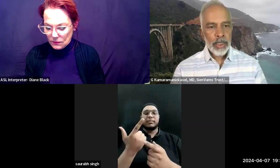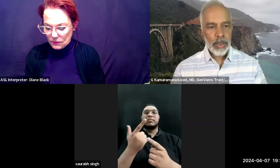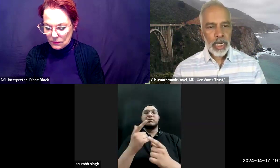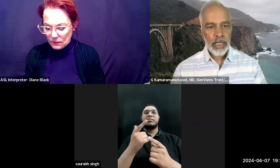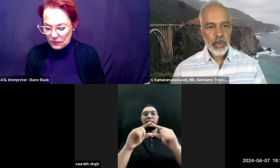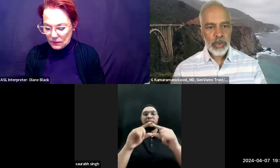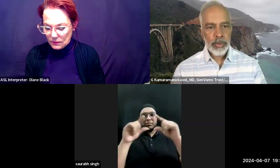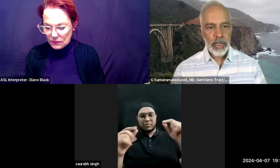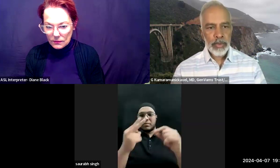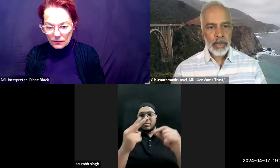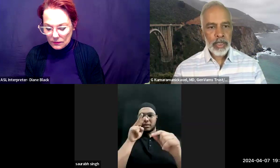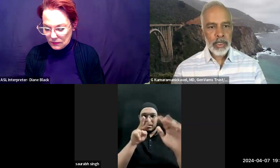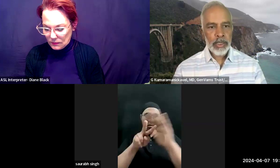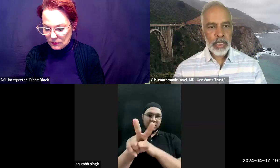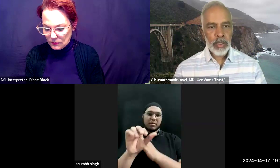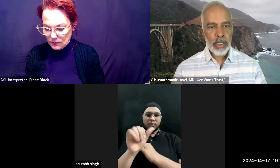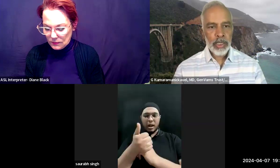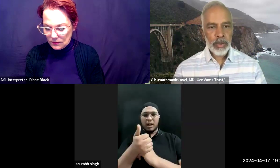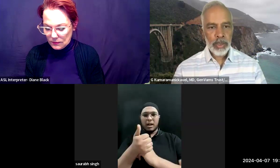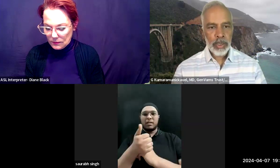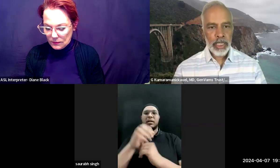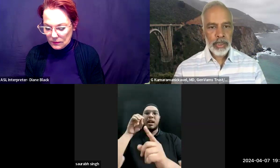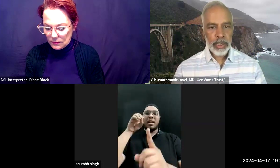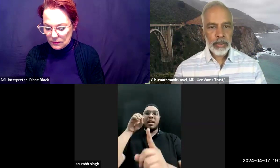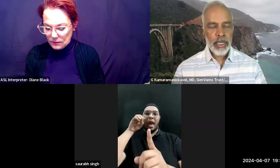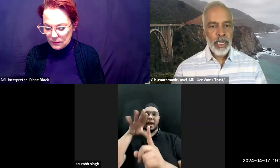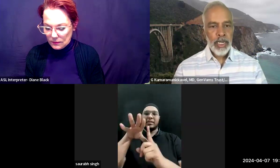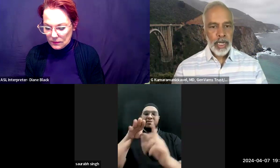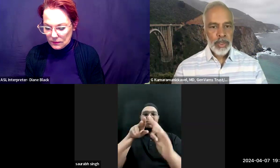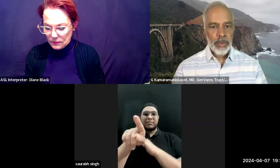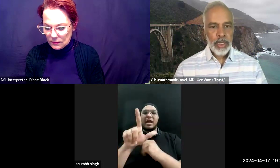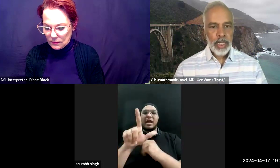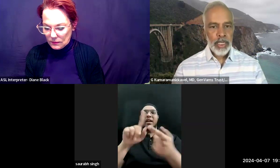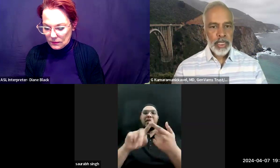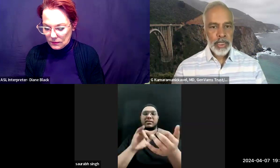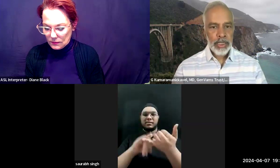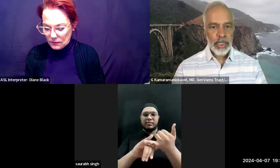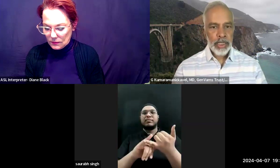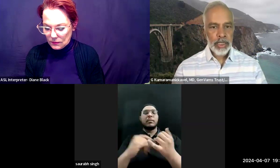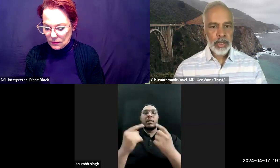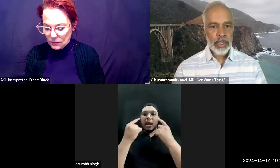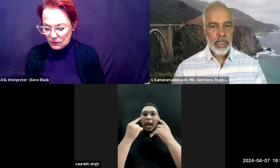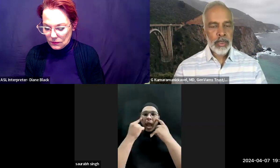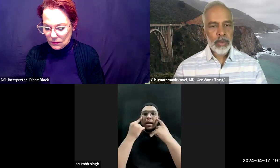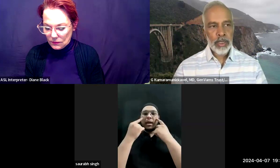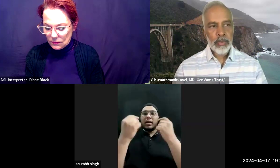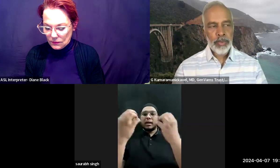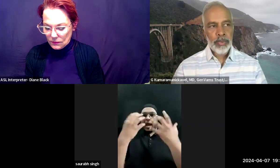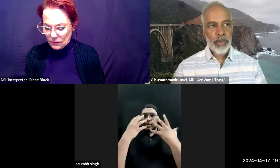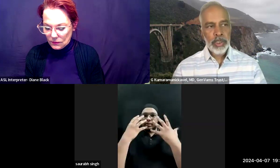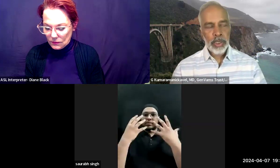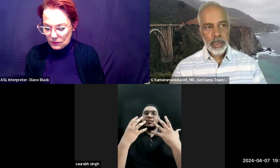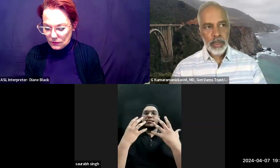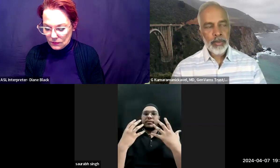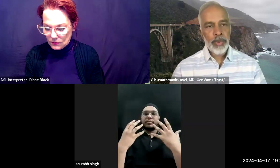So the light moves from the cornea to the lens and through the eye and hits the the most